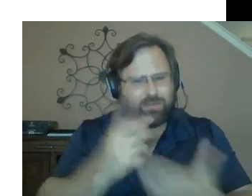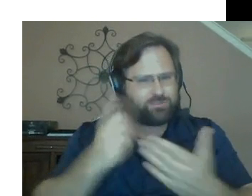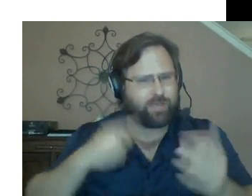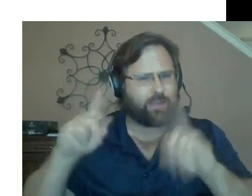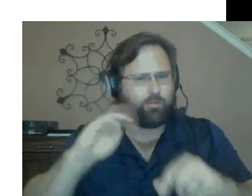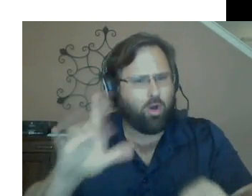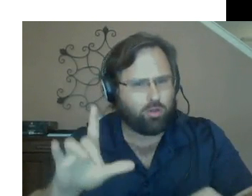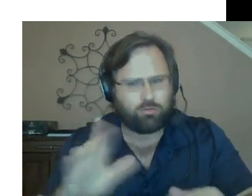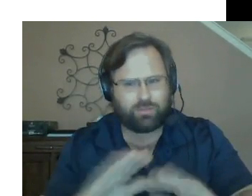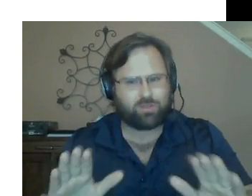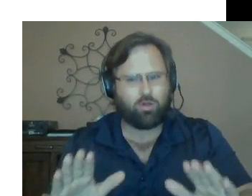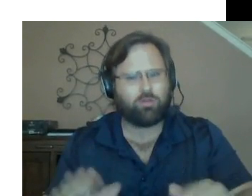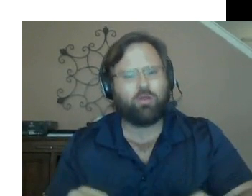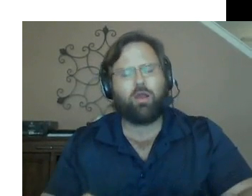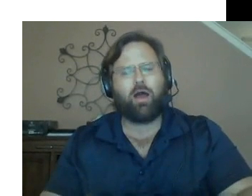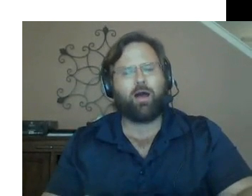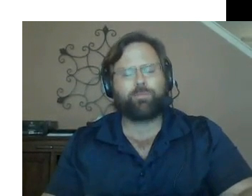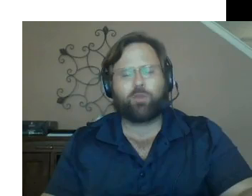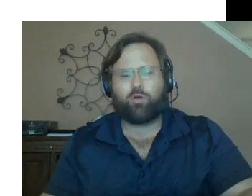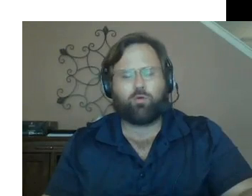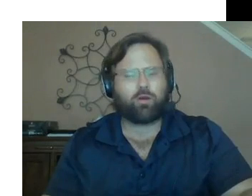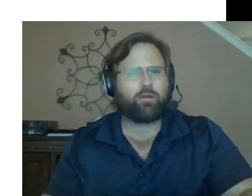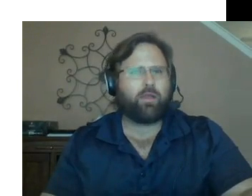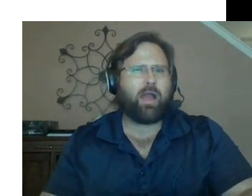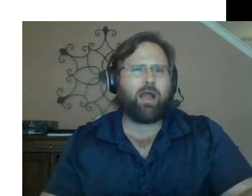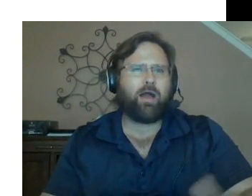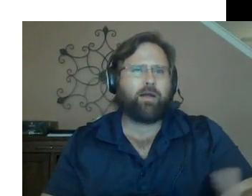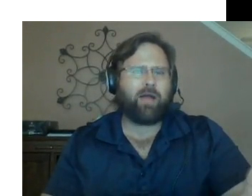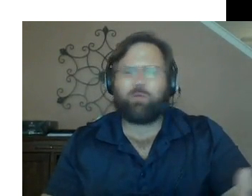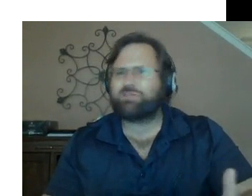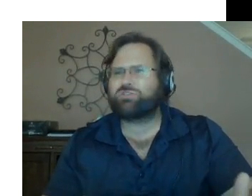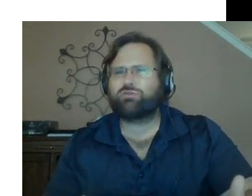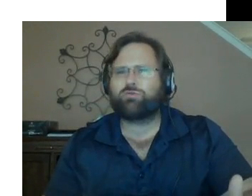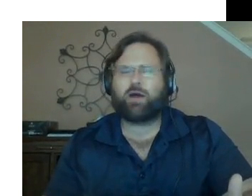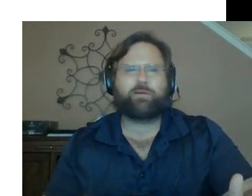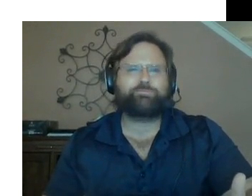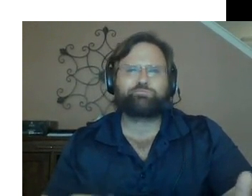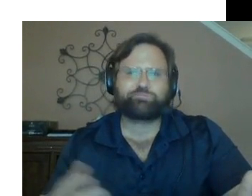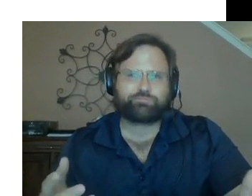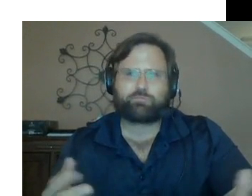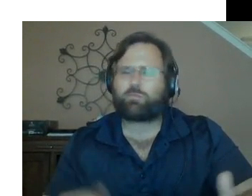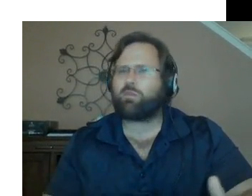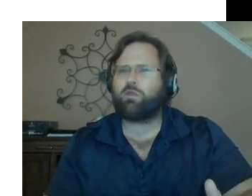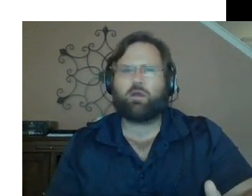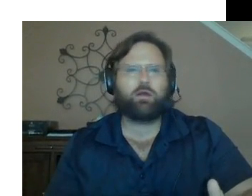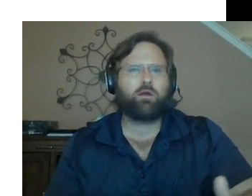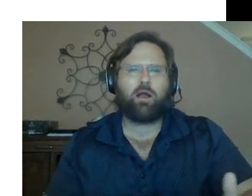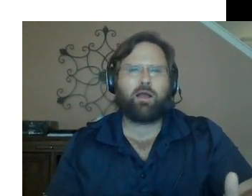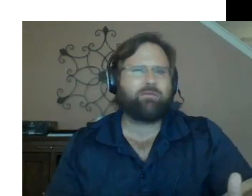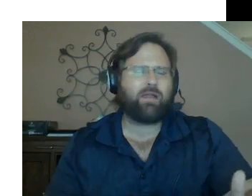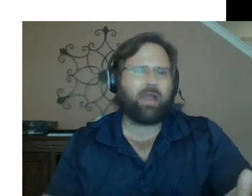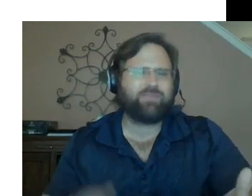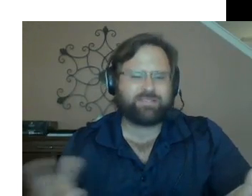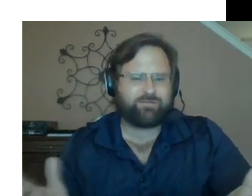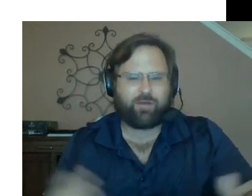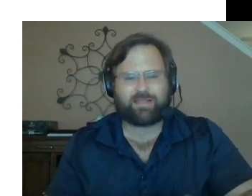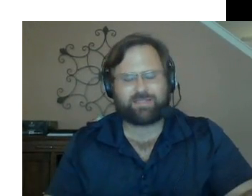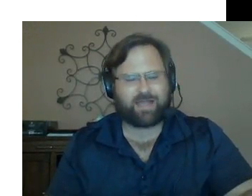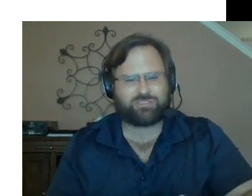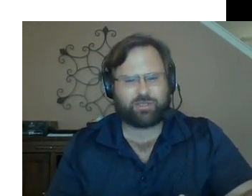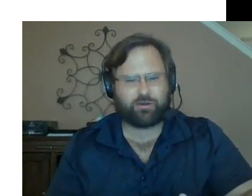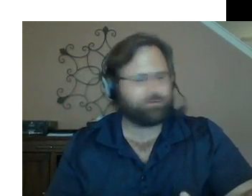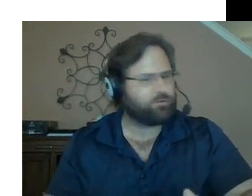last week I go mall that's all or I went to I visited France last year